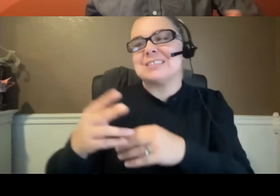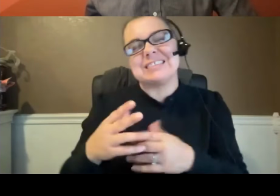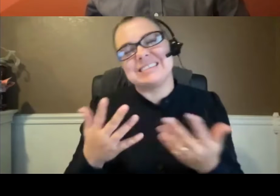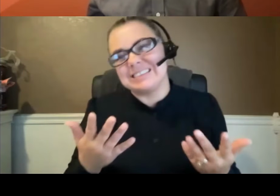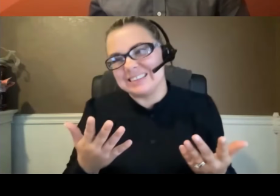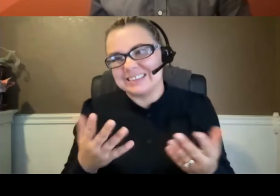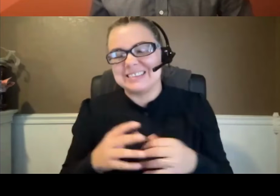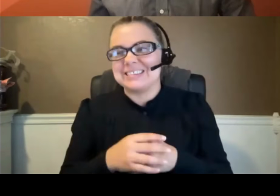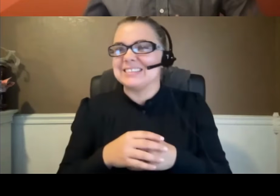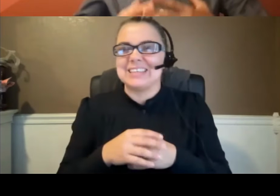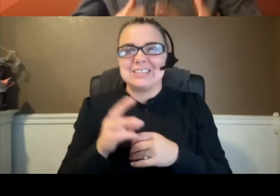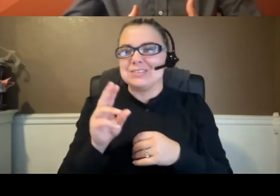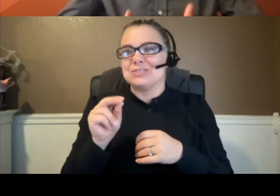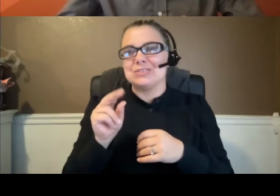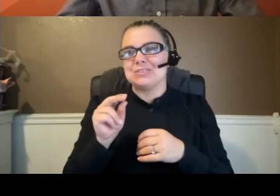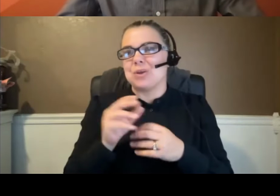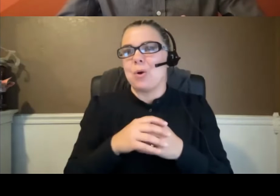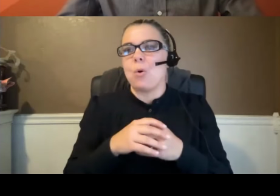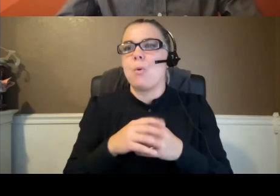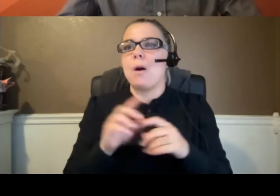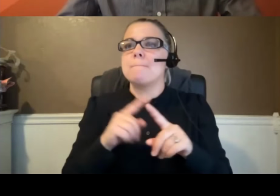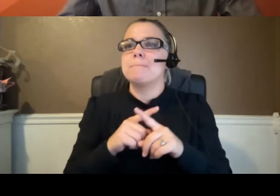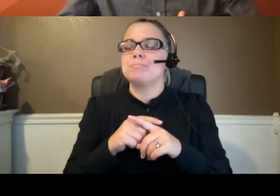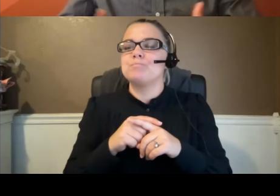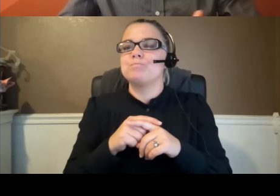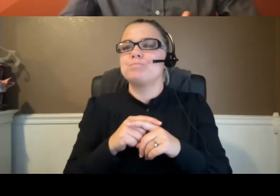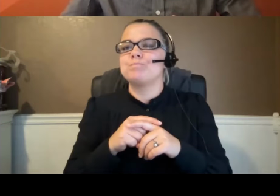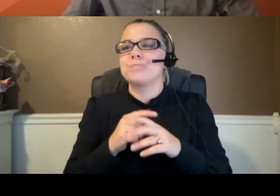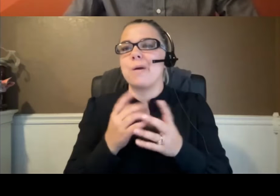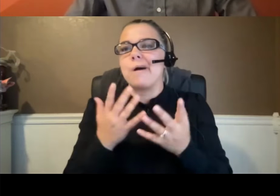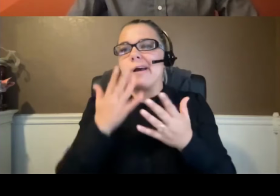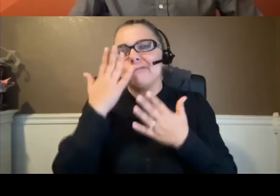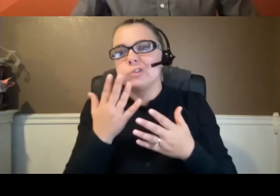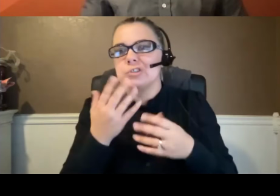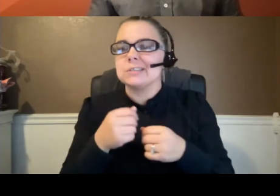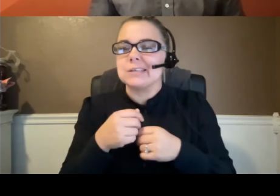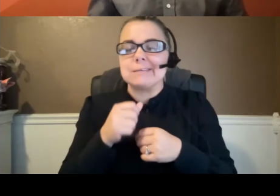data visualization, can create something that's very accessible for people who need it.